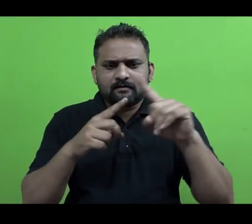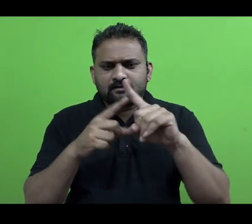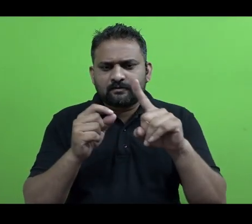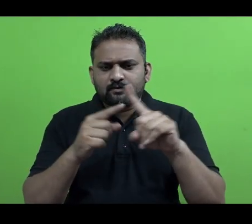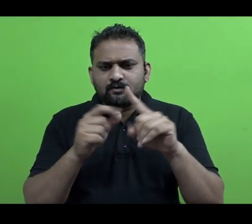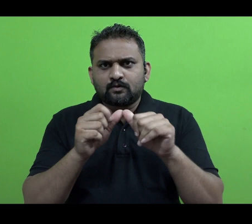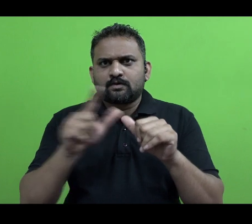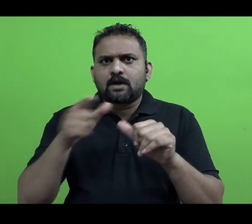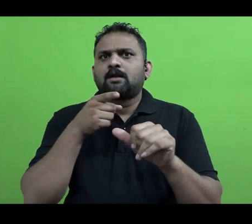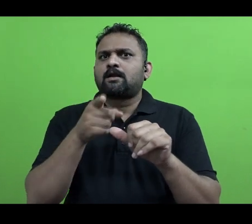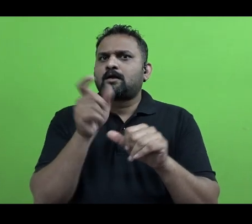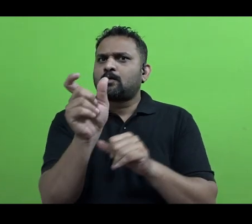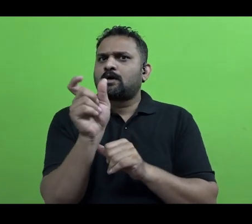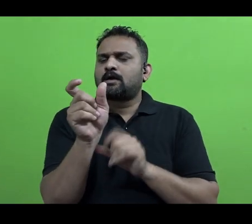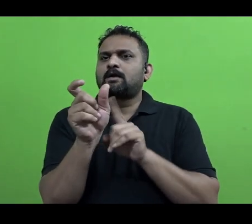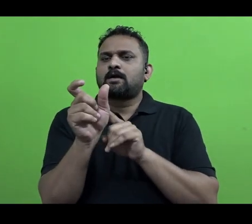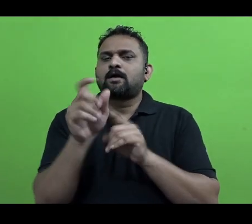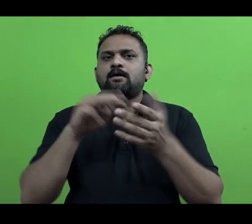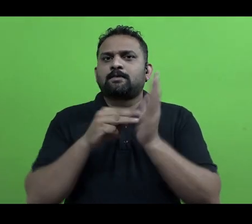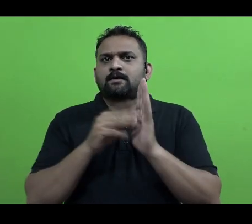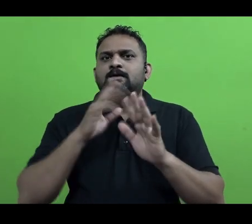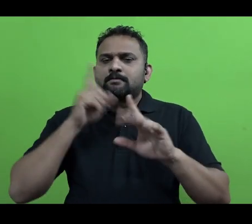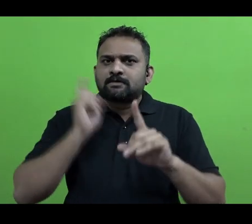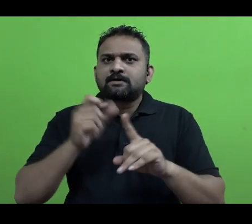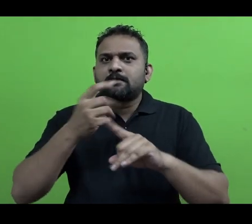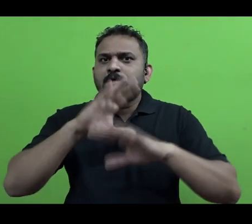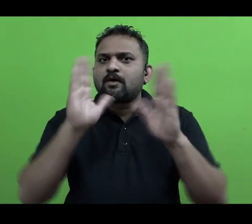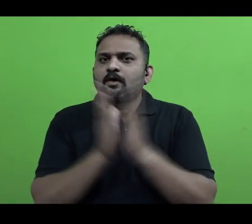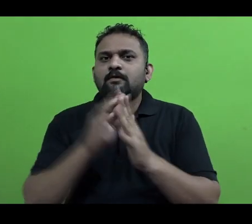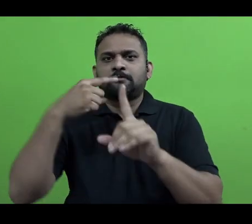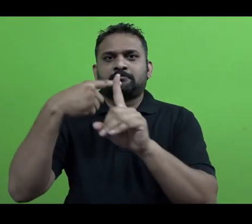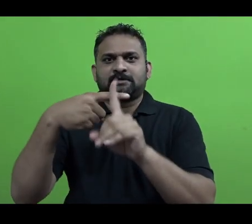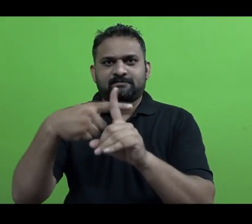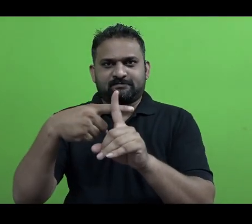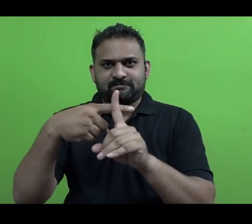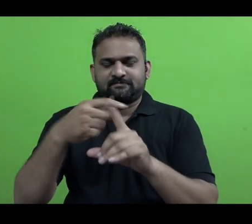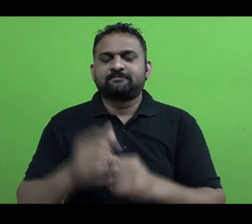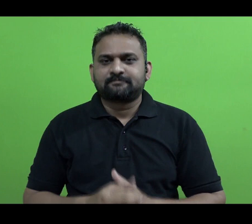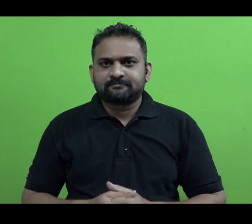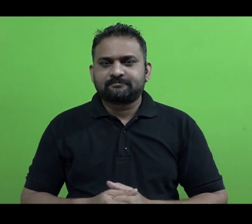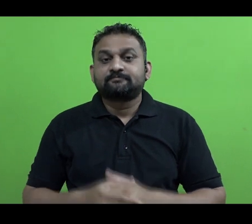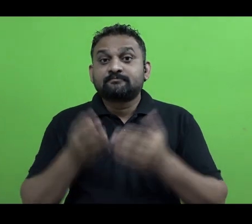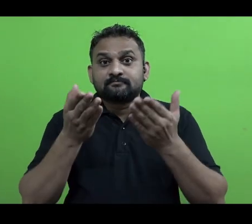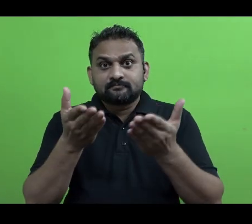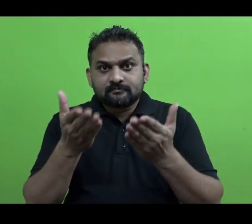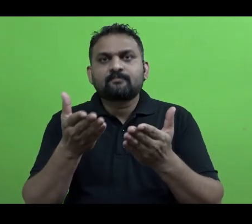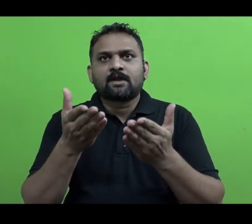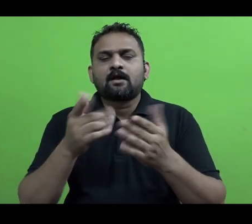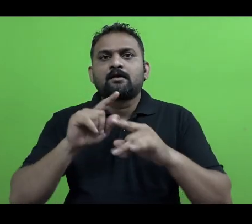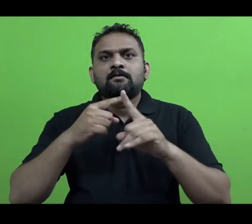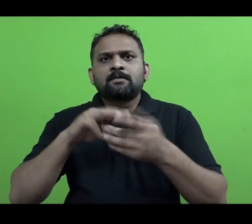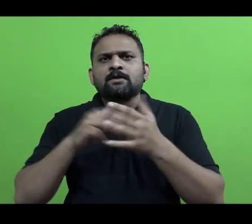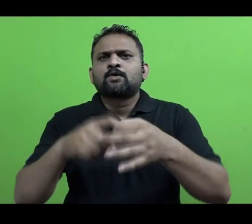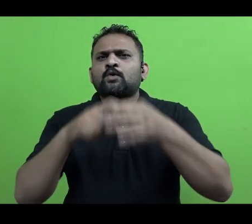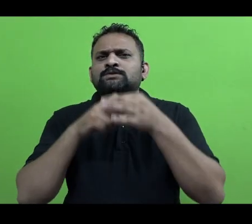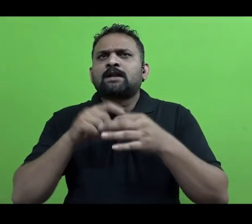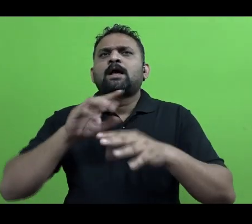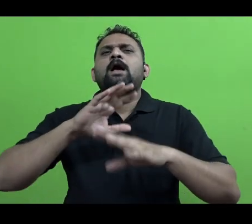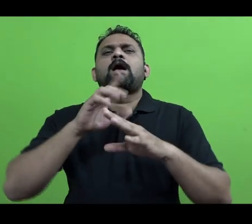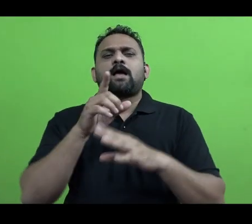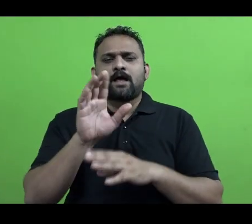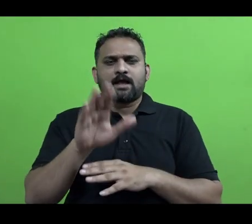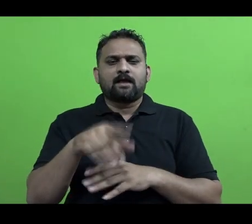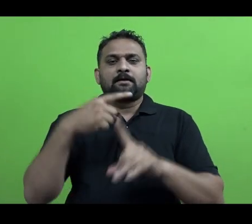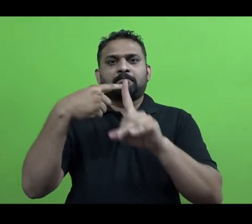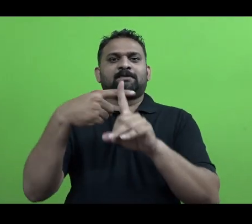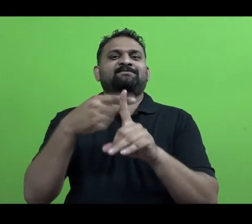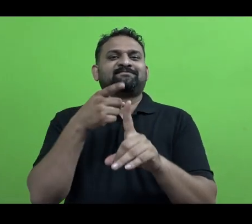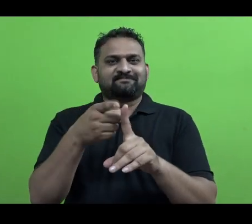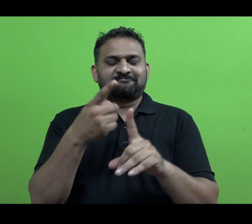total'. That means we need to add the numbers in this sum. This is a sum of addition. Wonderful!